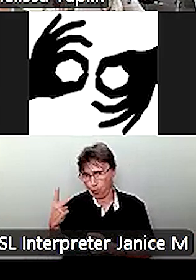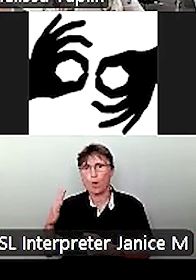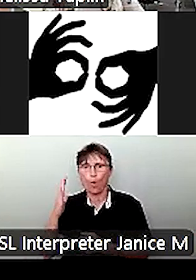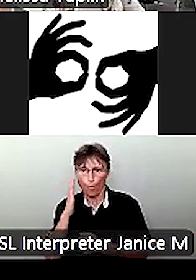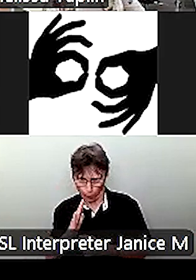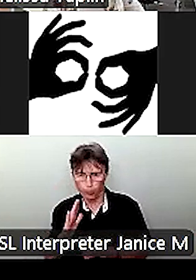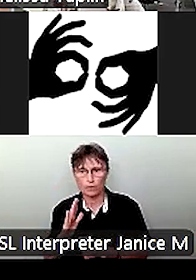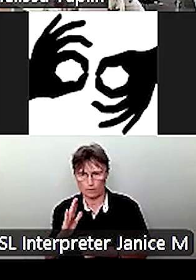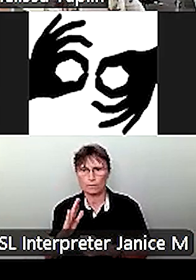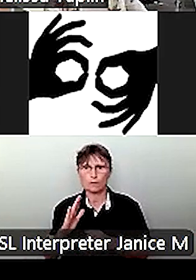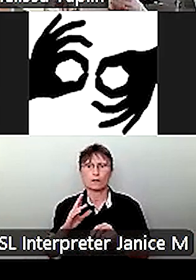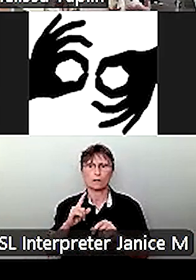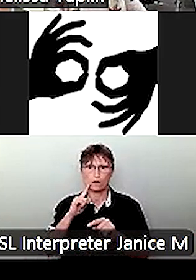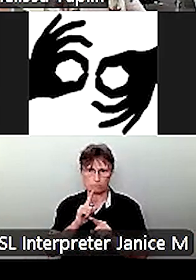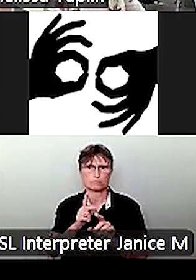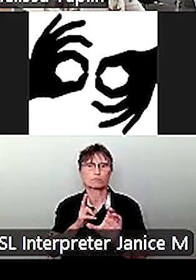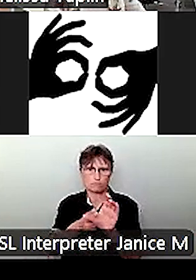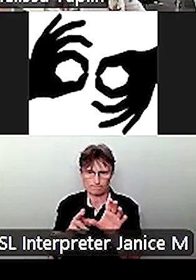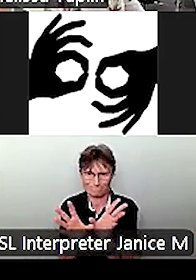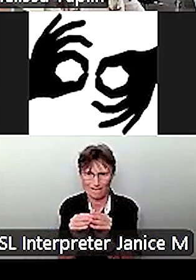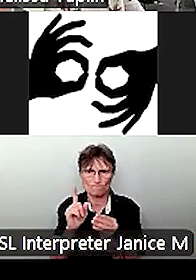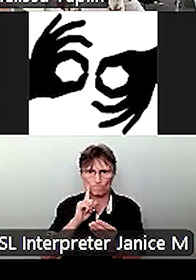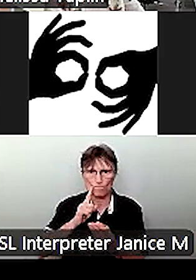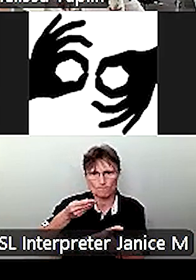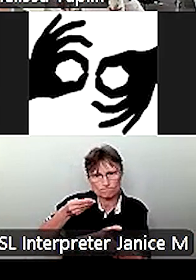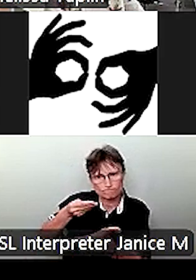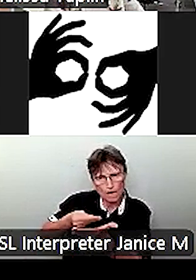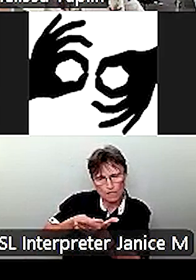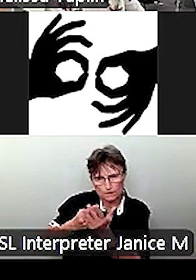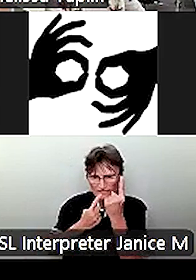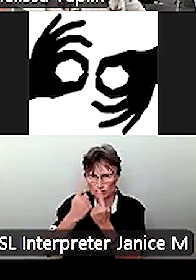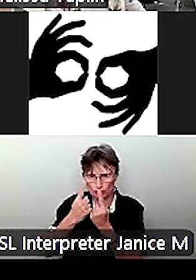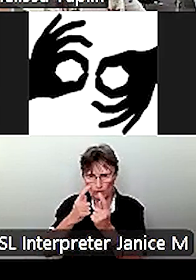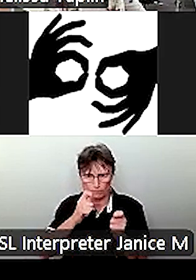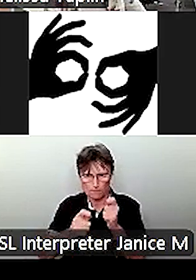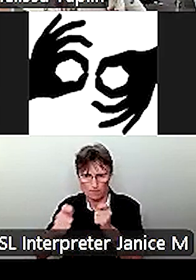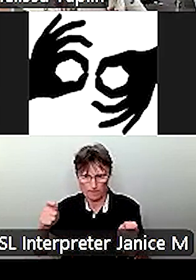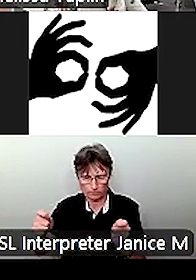decision-making. And my team, of course, will be in on application questions and concerns as